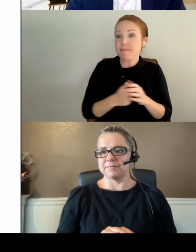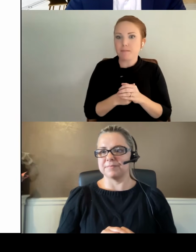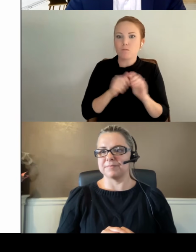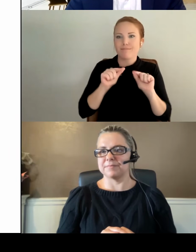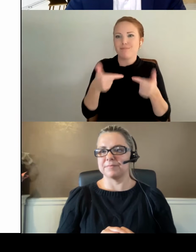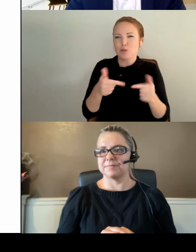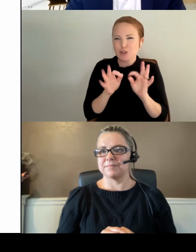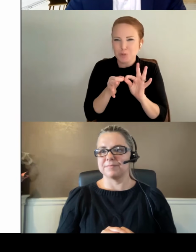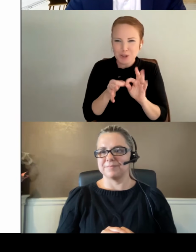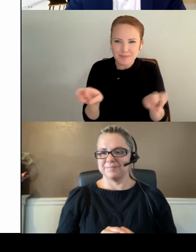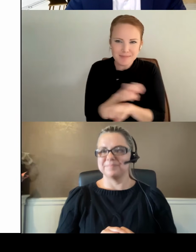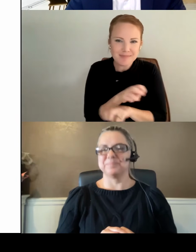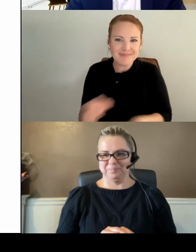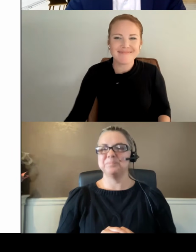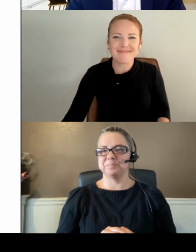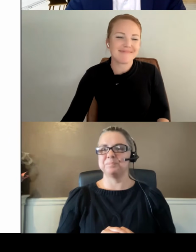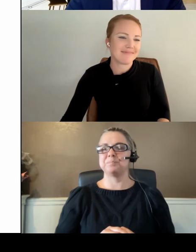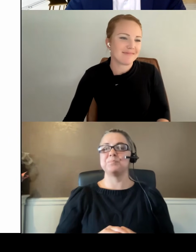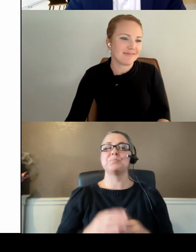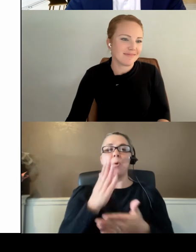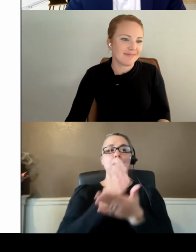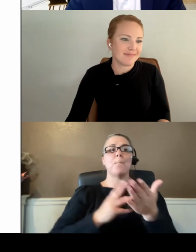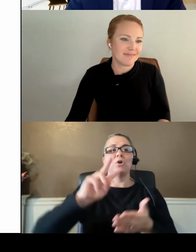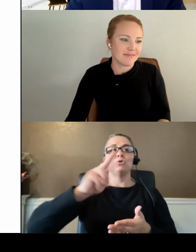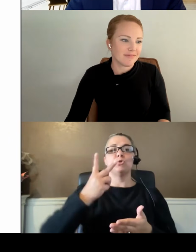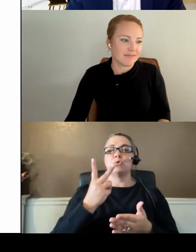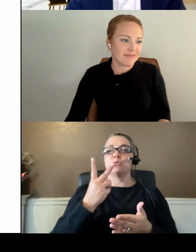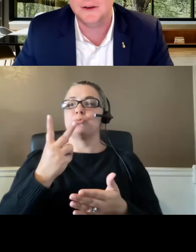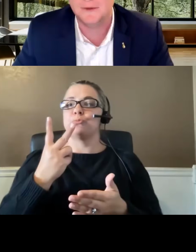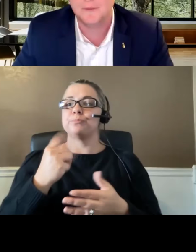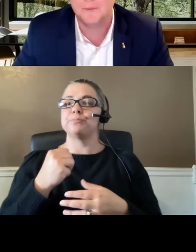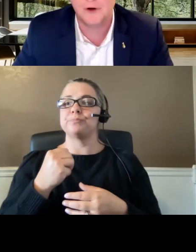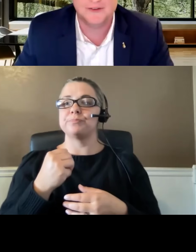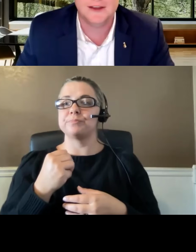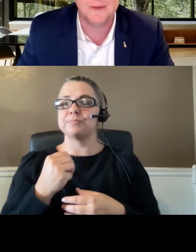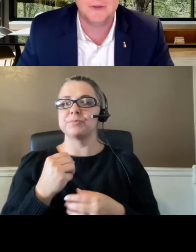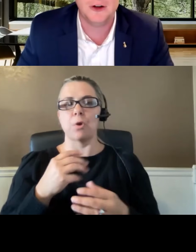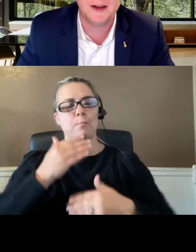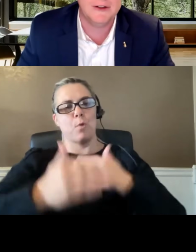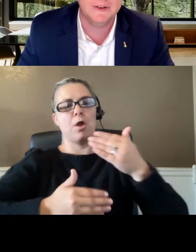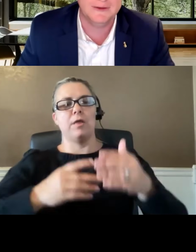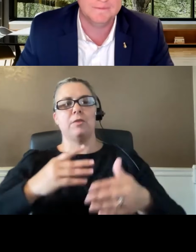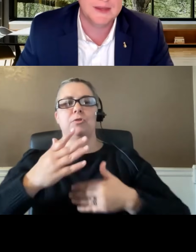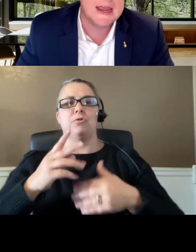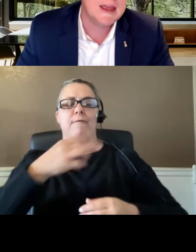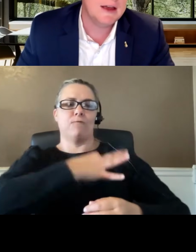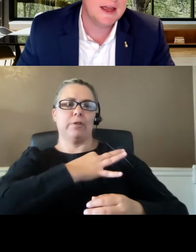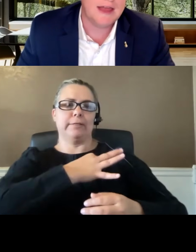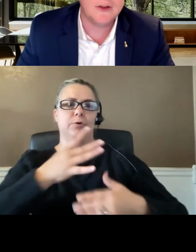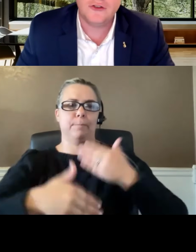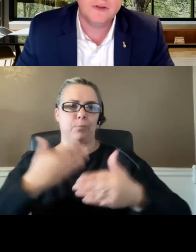So part two of the voluntary product accessibility template process is about terminology. I could,